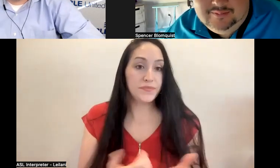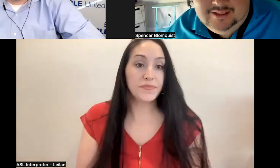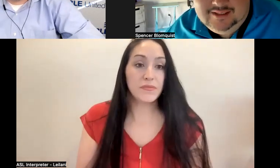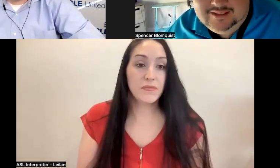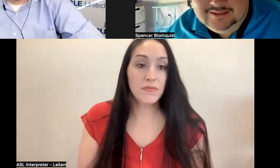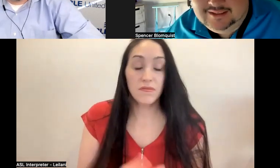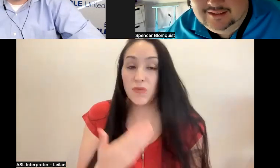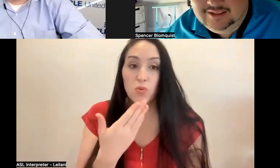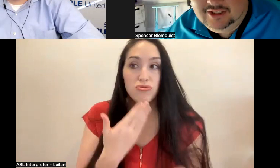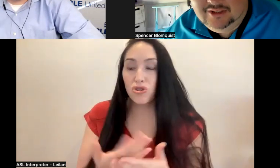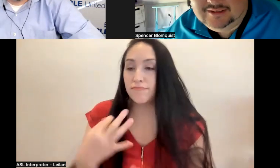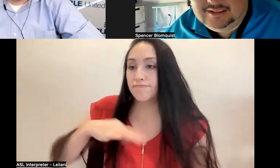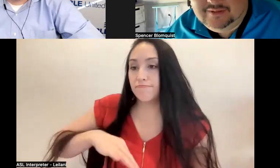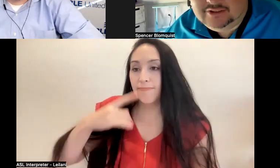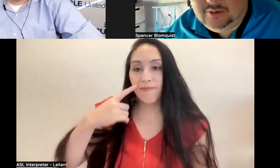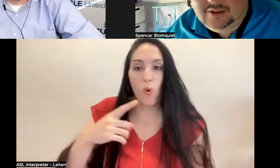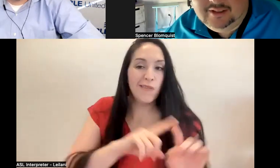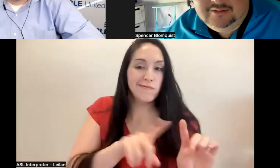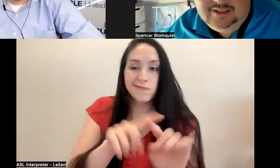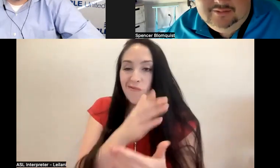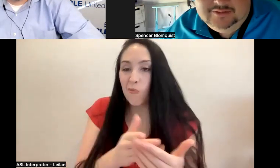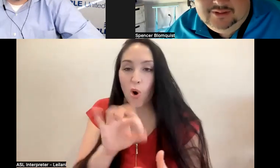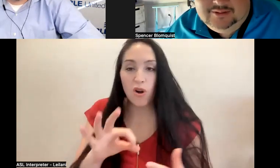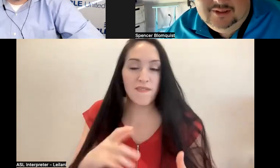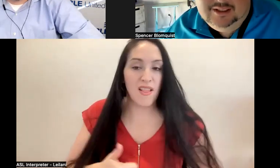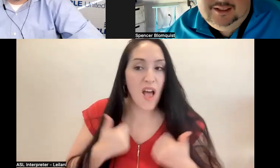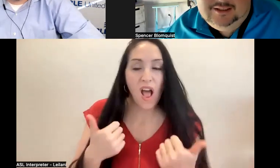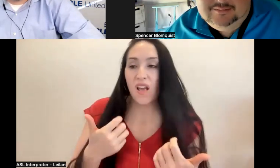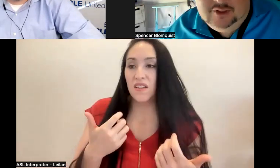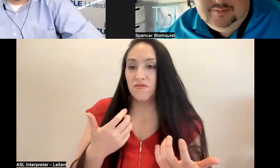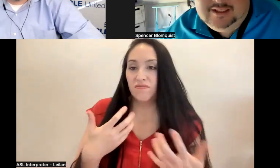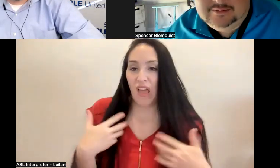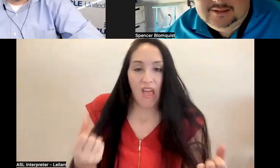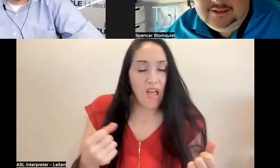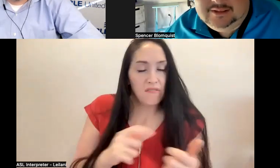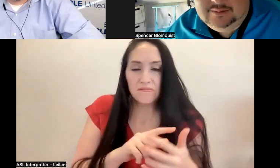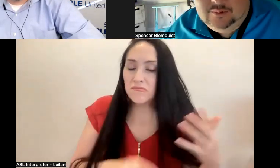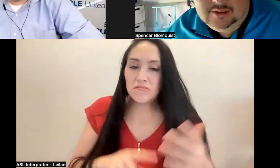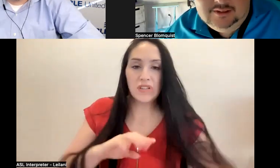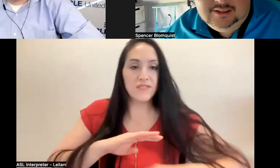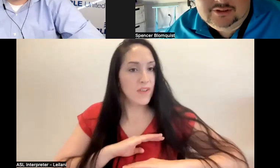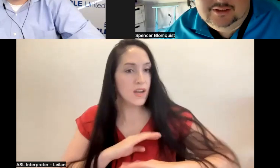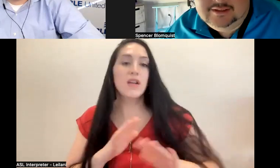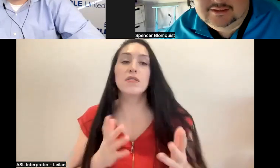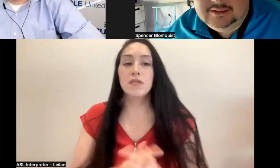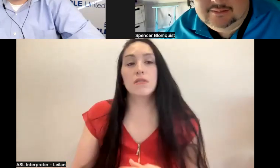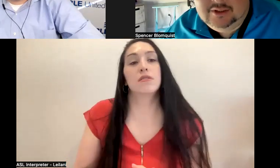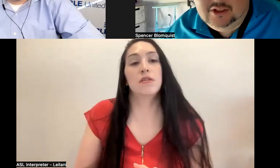wellbeing and 11:19:41 You know, satisfaction, quality of life. So you know, being able to work a little extra.